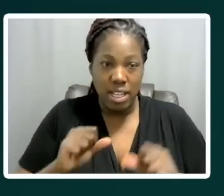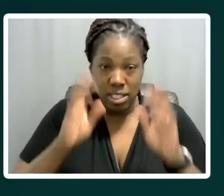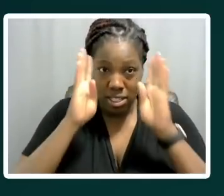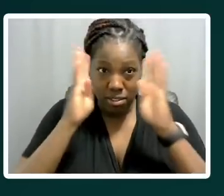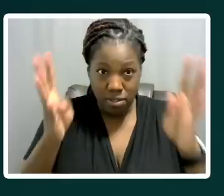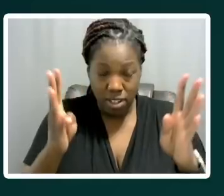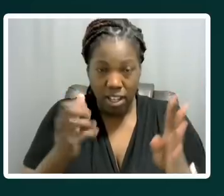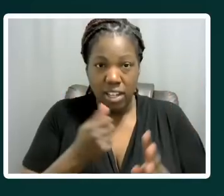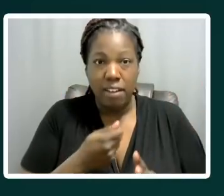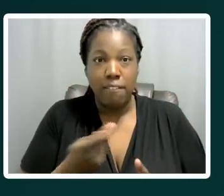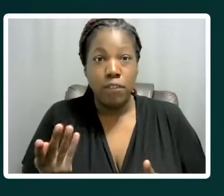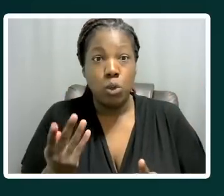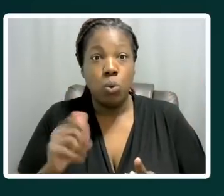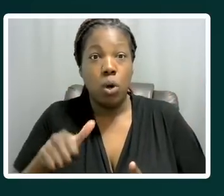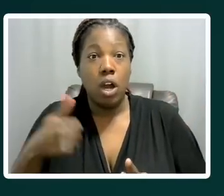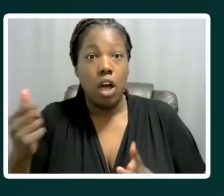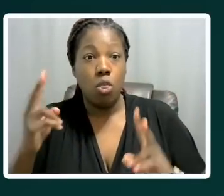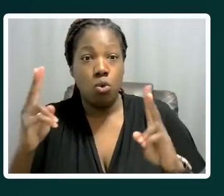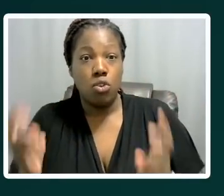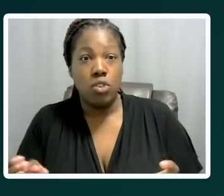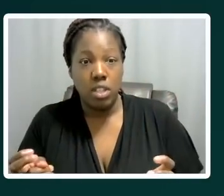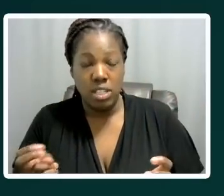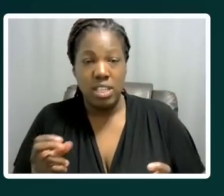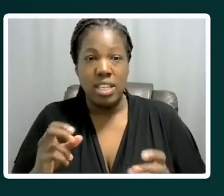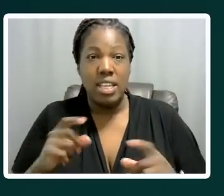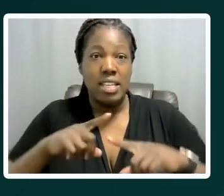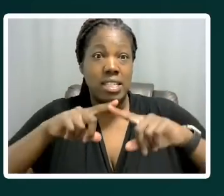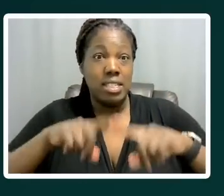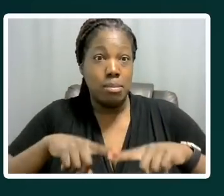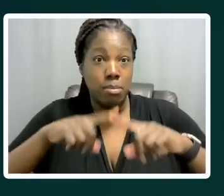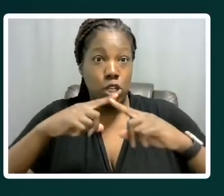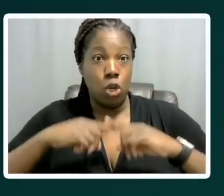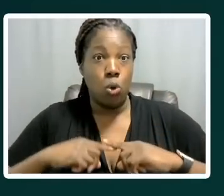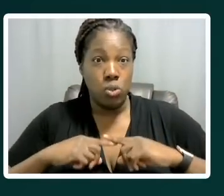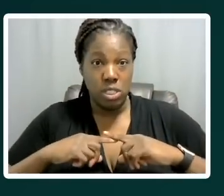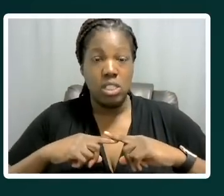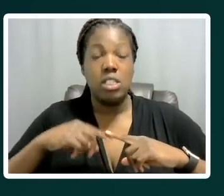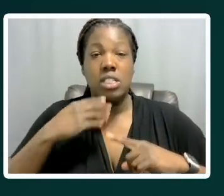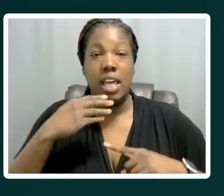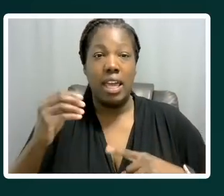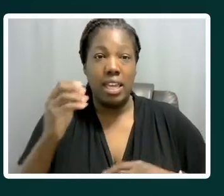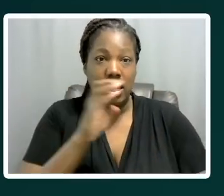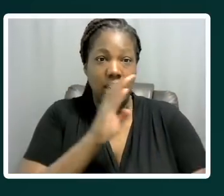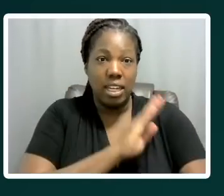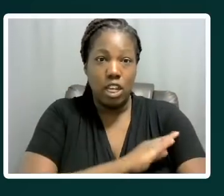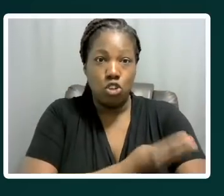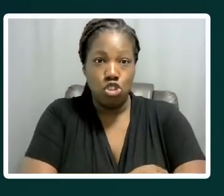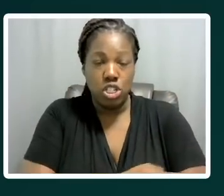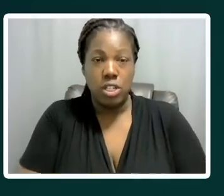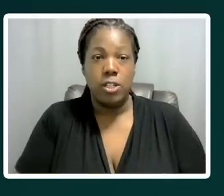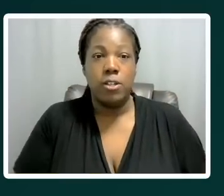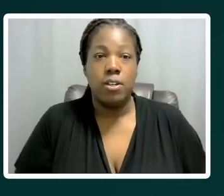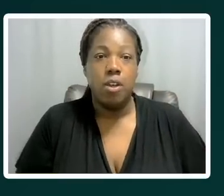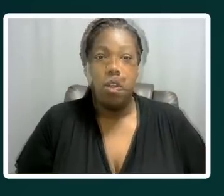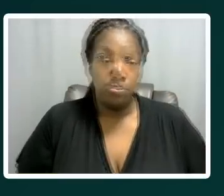other themes are symbiosis and energy. The next learning goal is representing